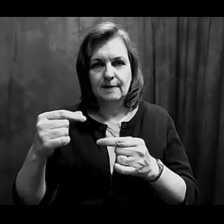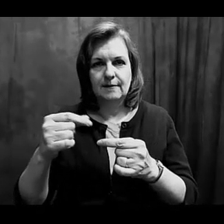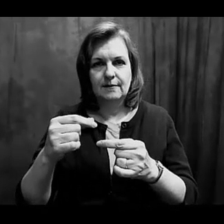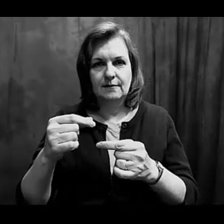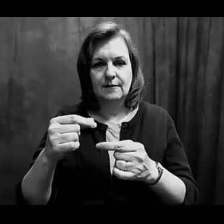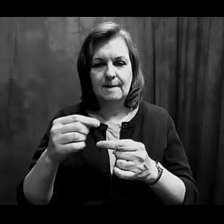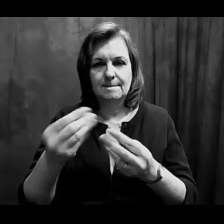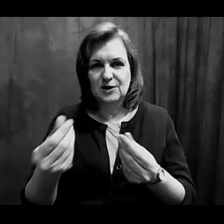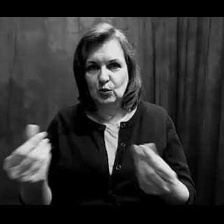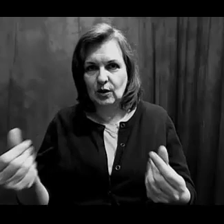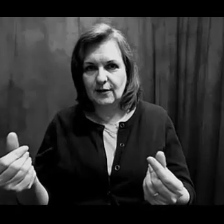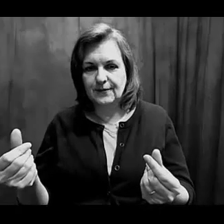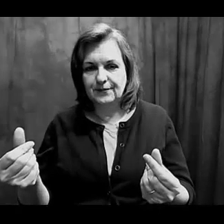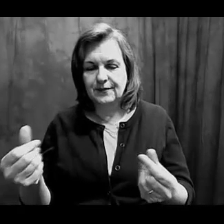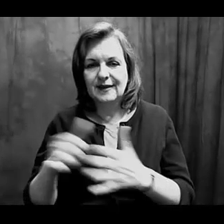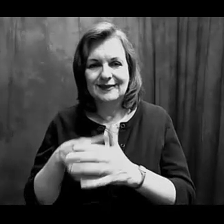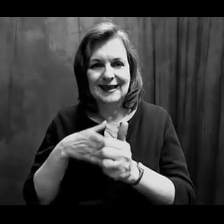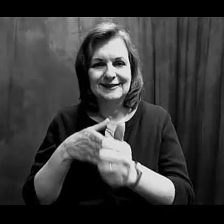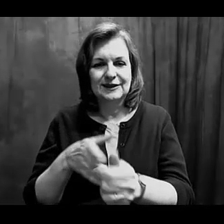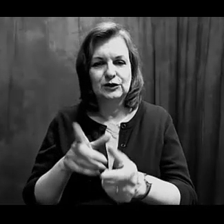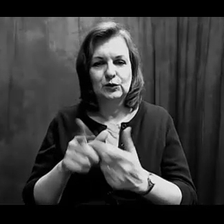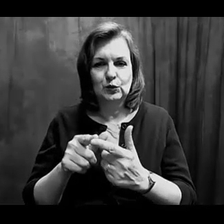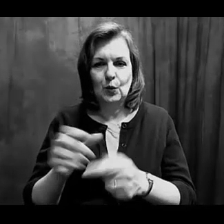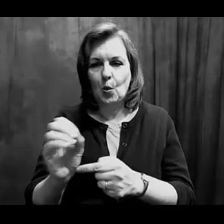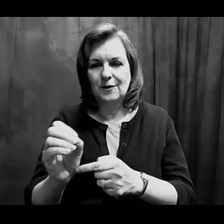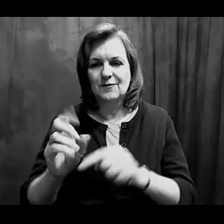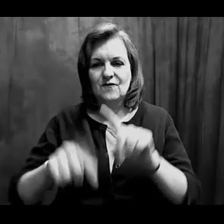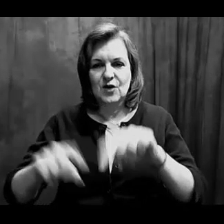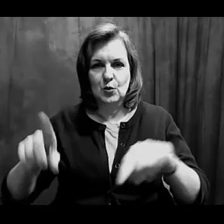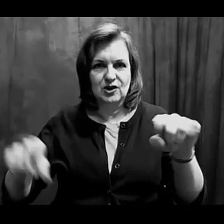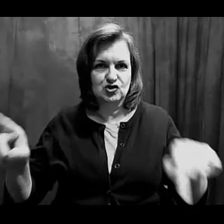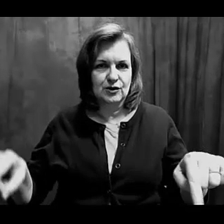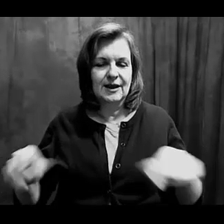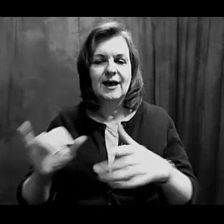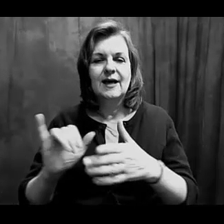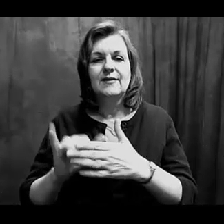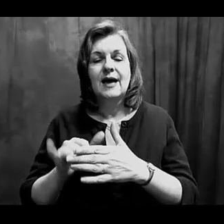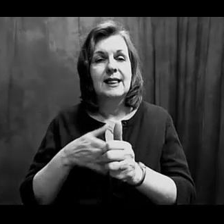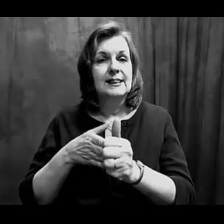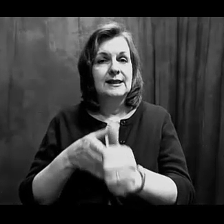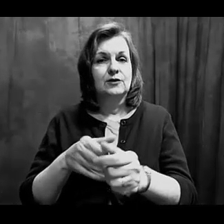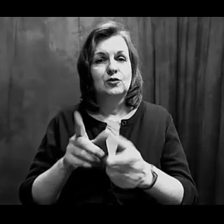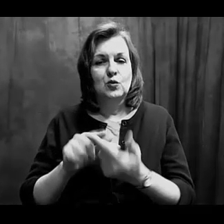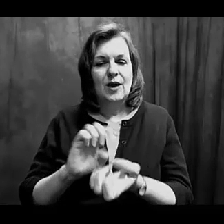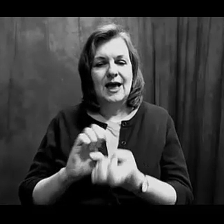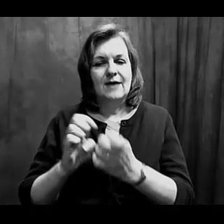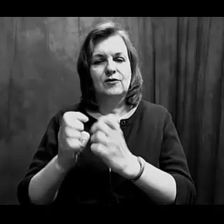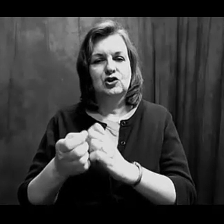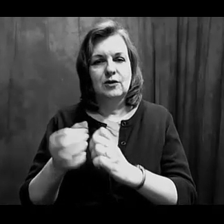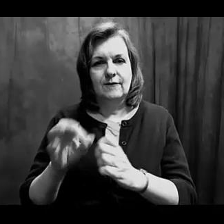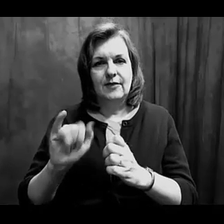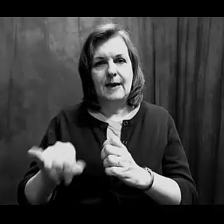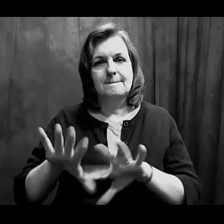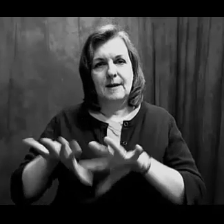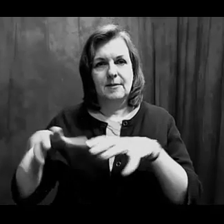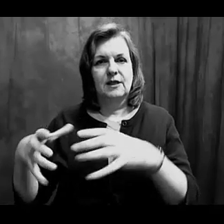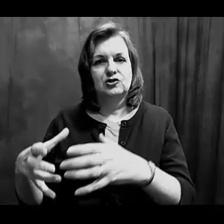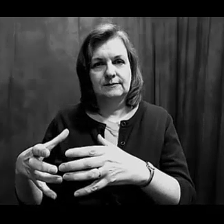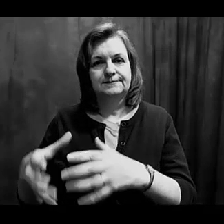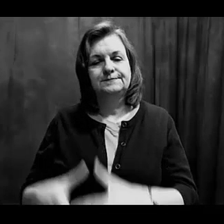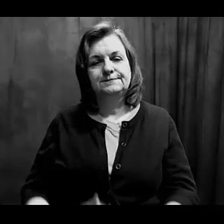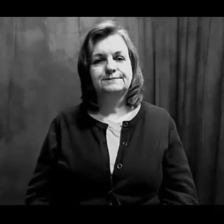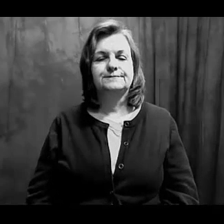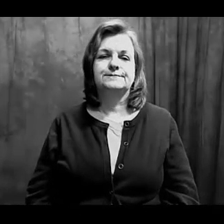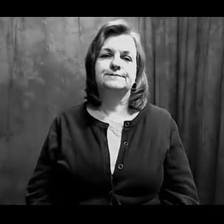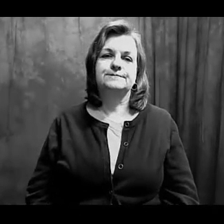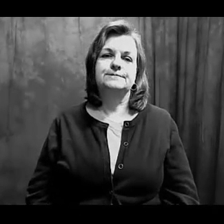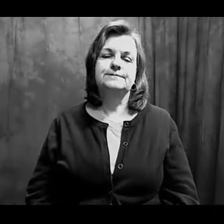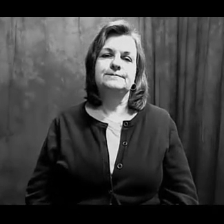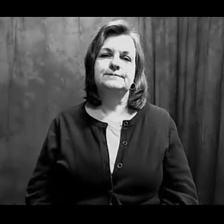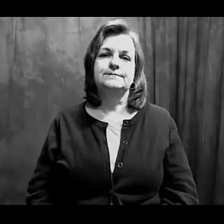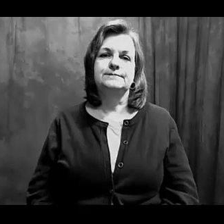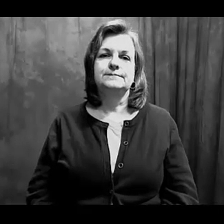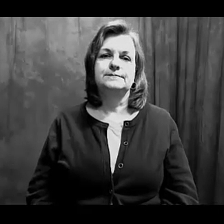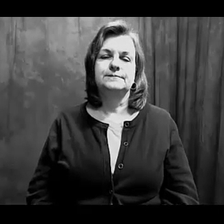of the genetic material that leads to variation and eventually we look at that leading to evolution of the population